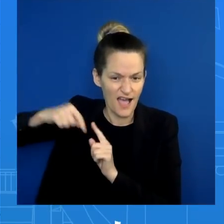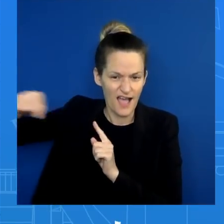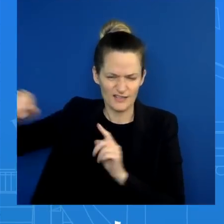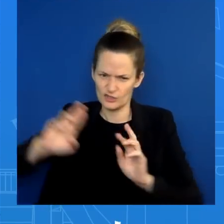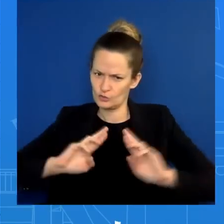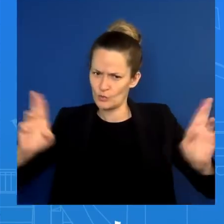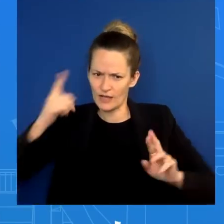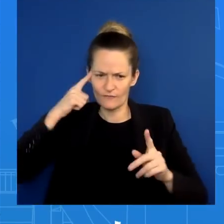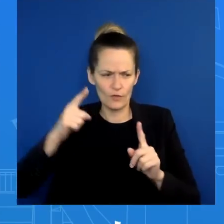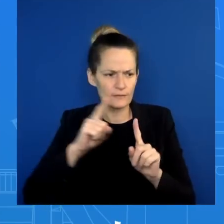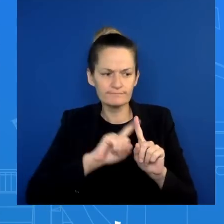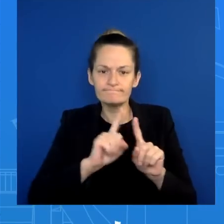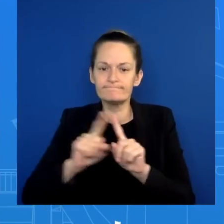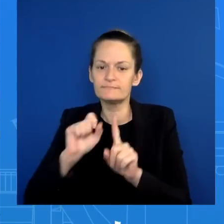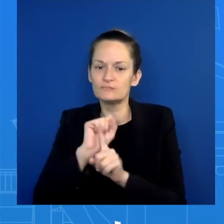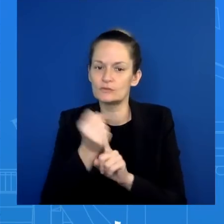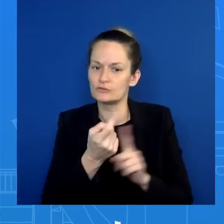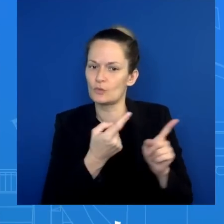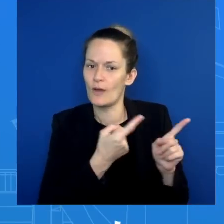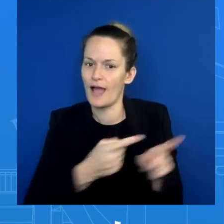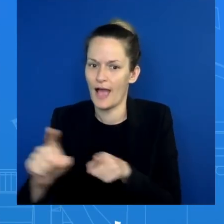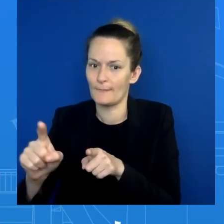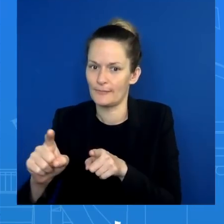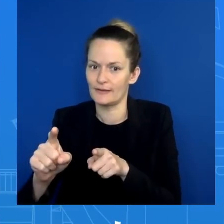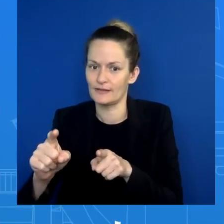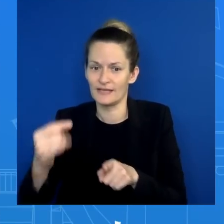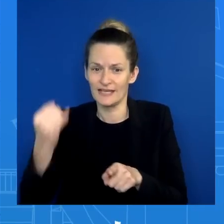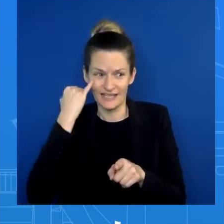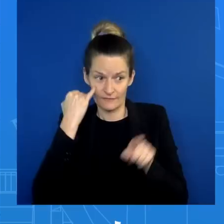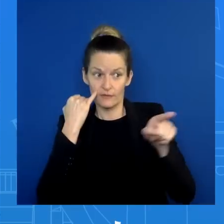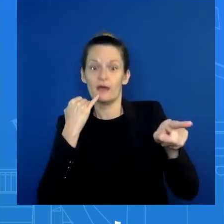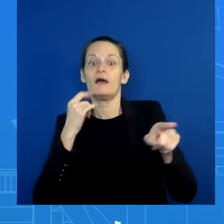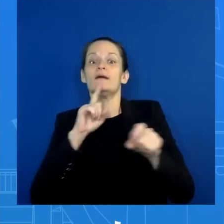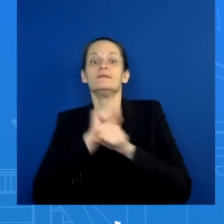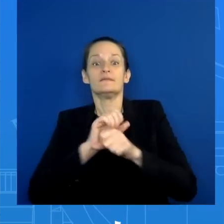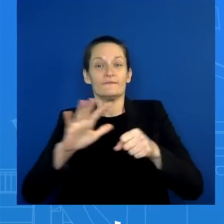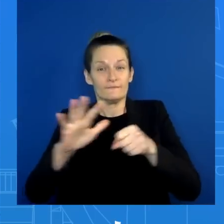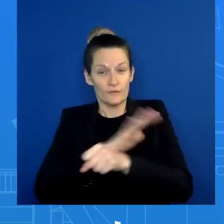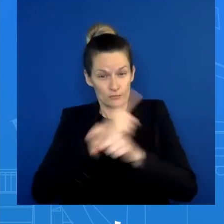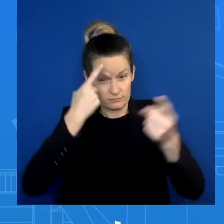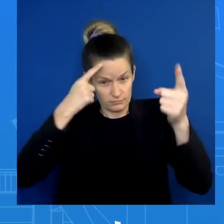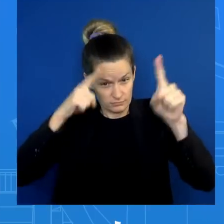The President will only conclude a deal that he determines is the is is in.